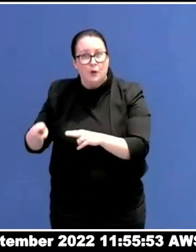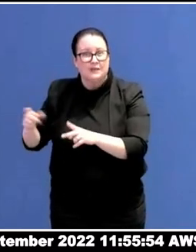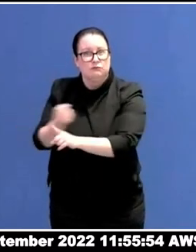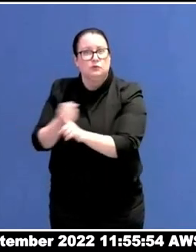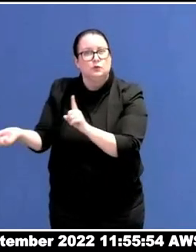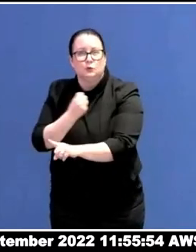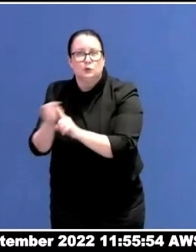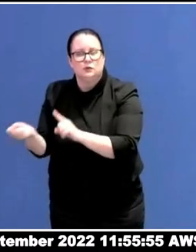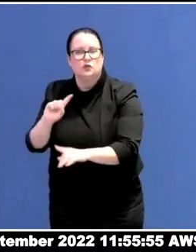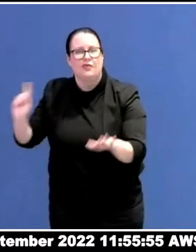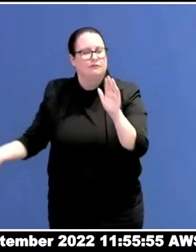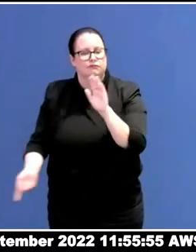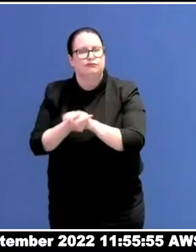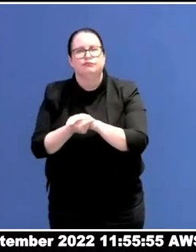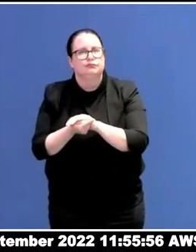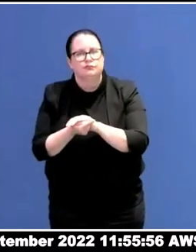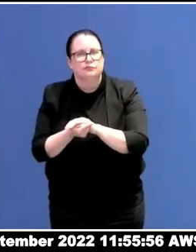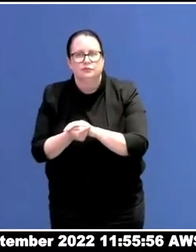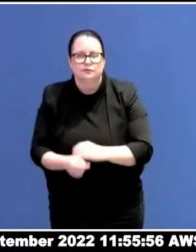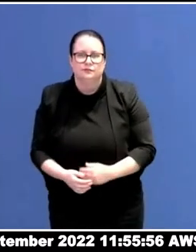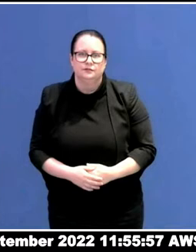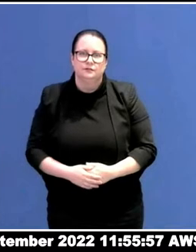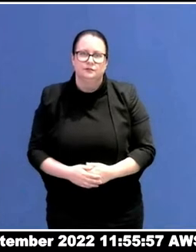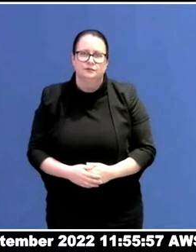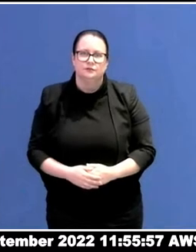because they didn't want to be there because of the environment.